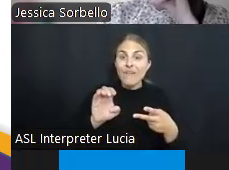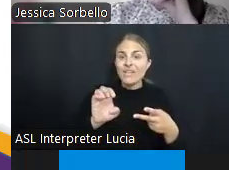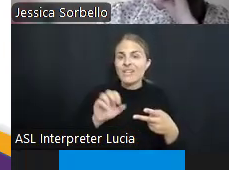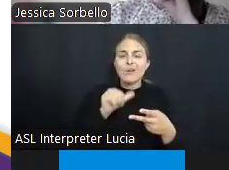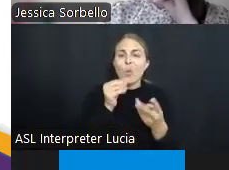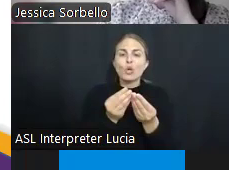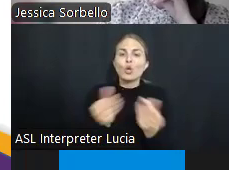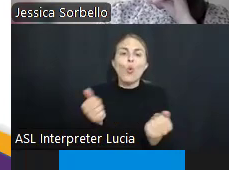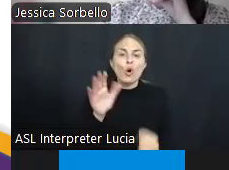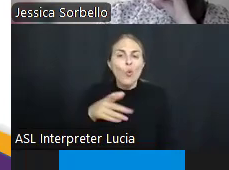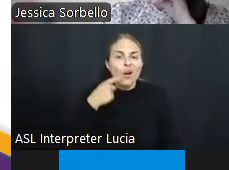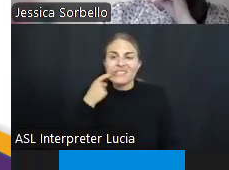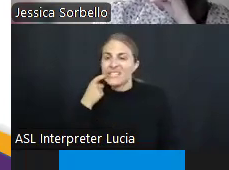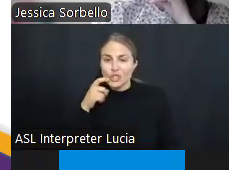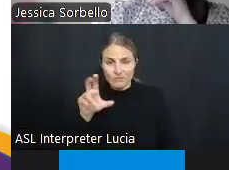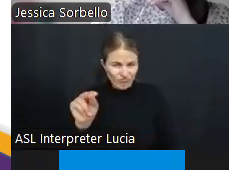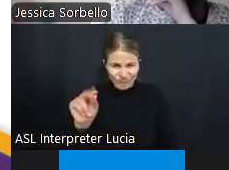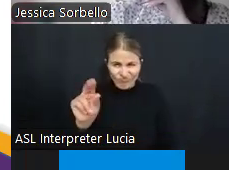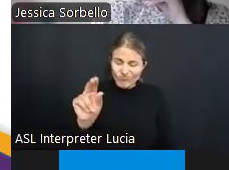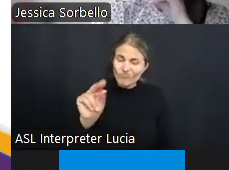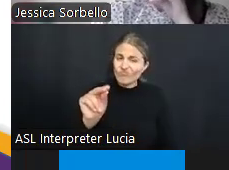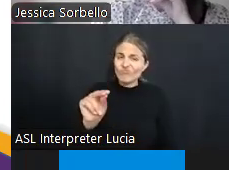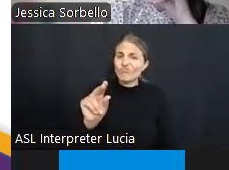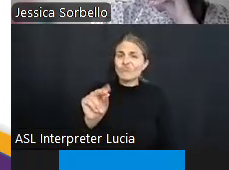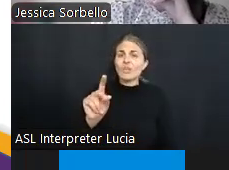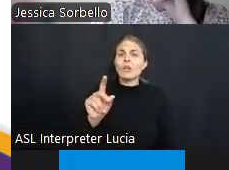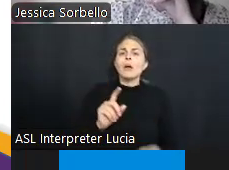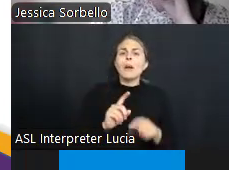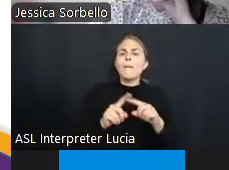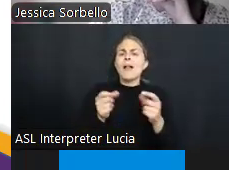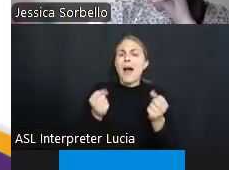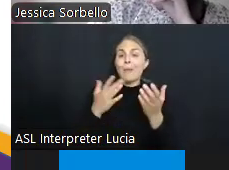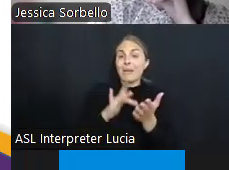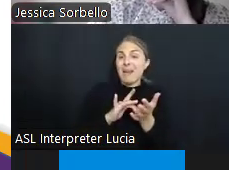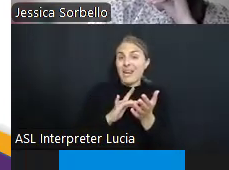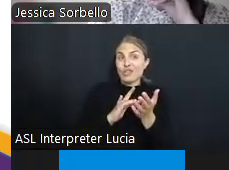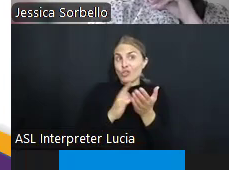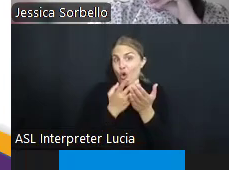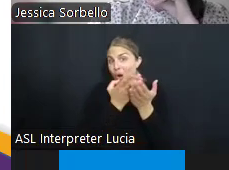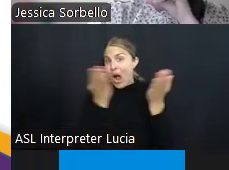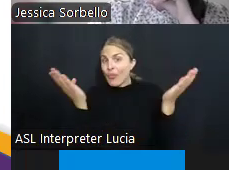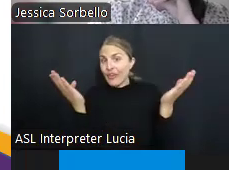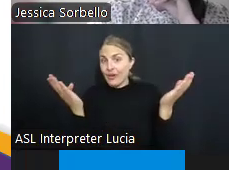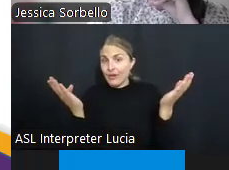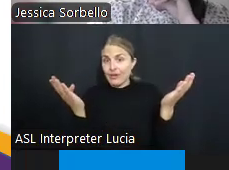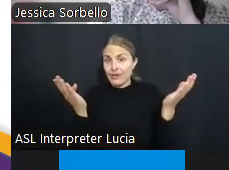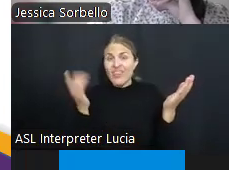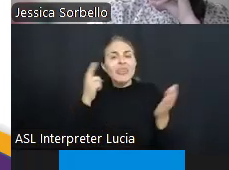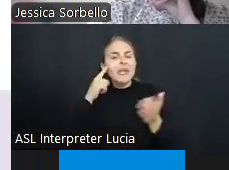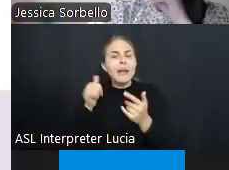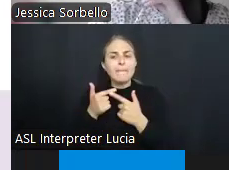that don't cure the disease they are used to treat? Right ? And I'm not trying to kind of go down to rabbit